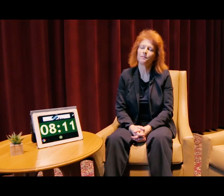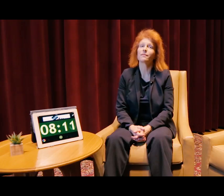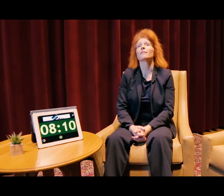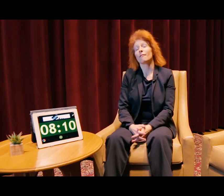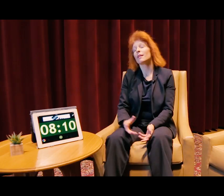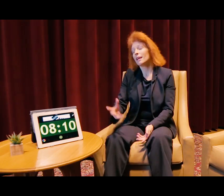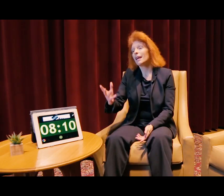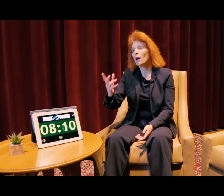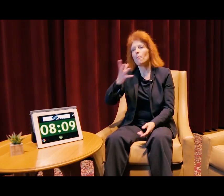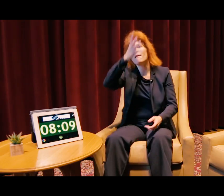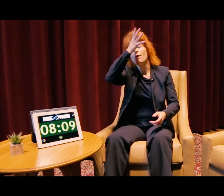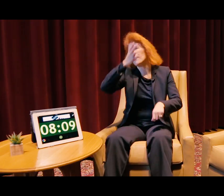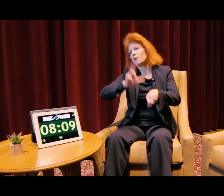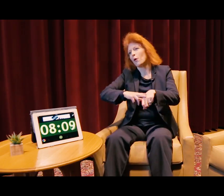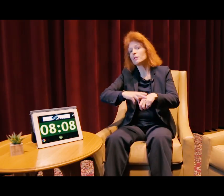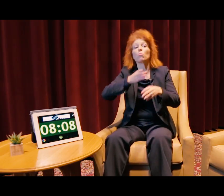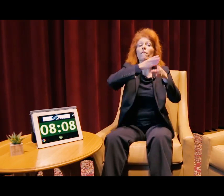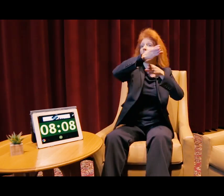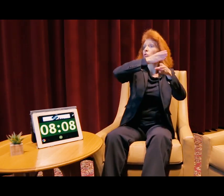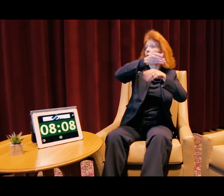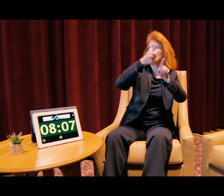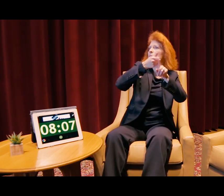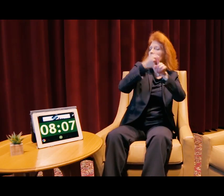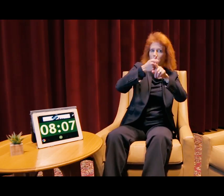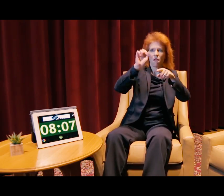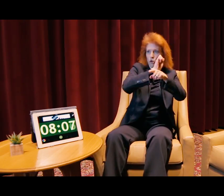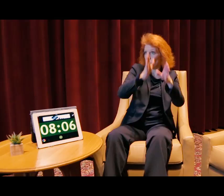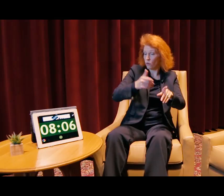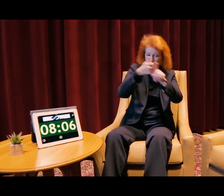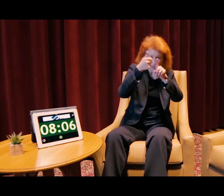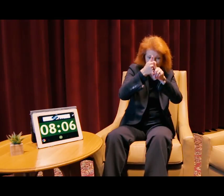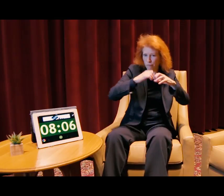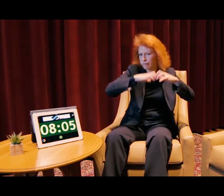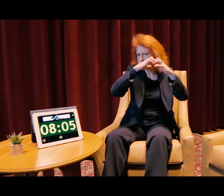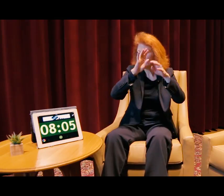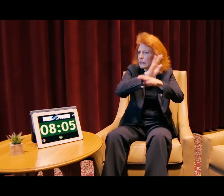Well, certainly, my father. Professionally, he's been an entrepreneur multiple times.